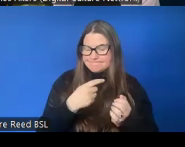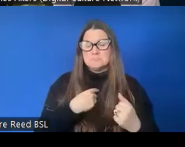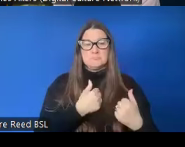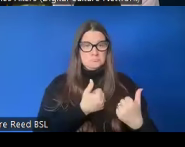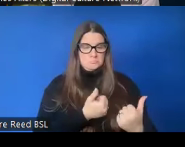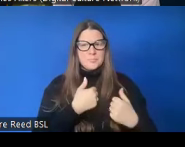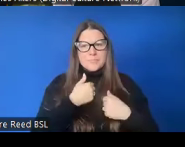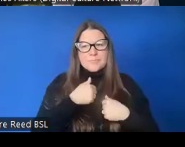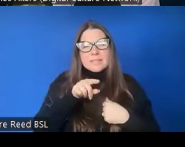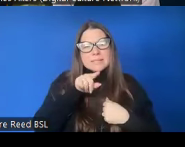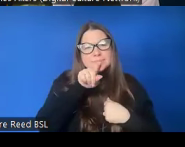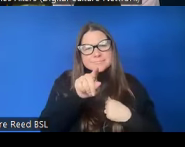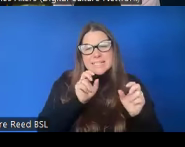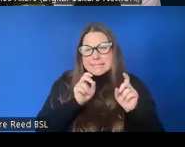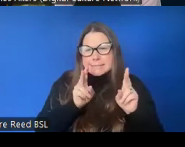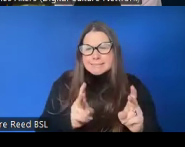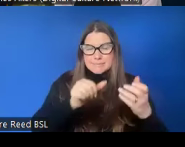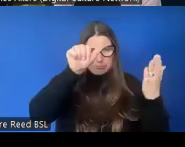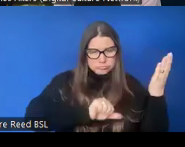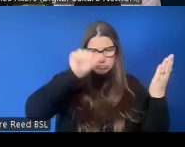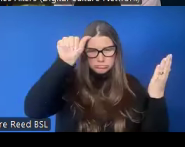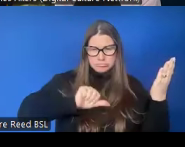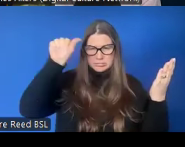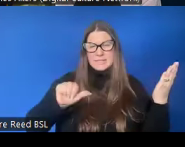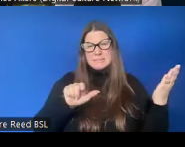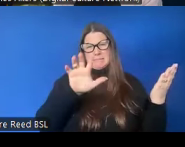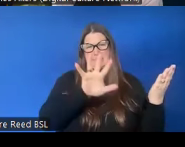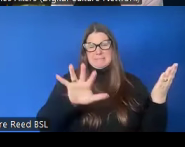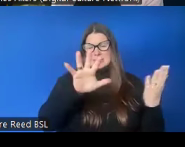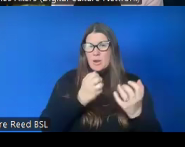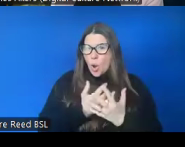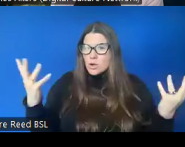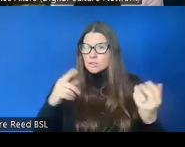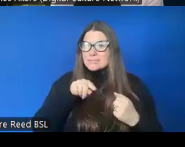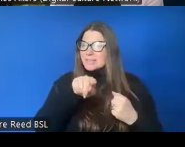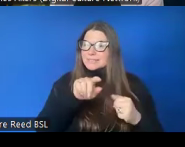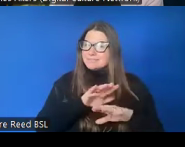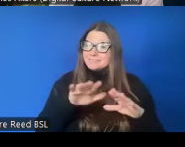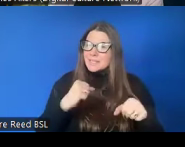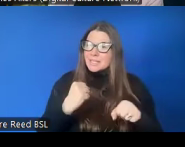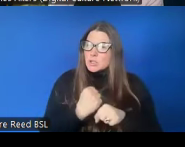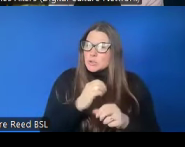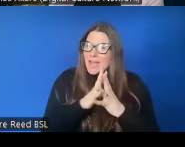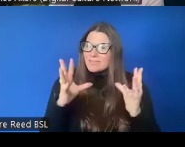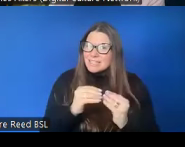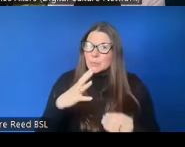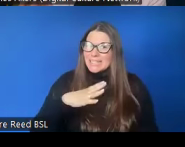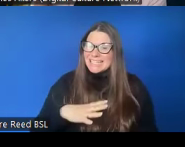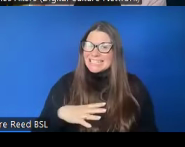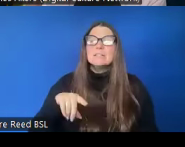didn't really do all what they wanted to do. They went through a procurement process, and they actually got one called Donorfy.